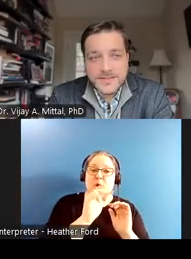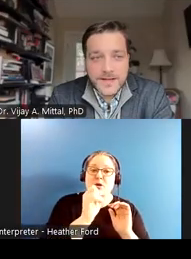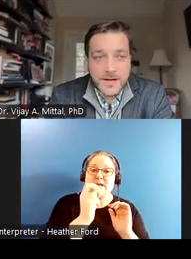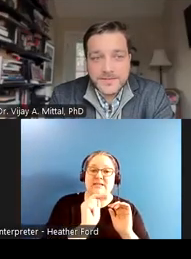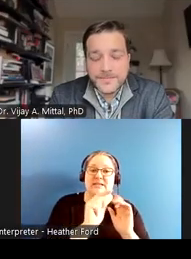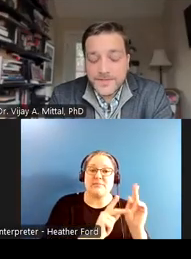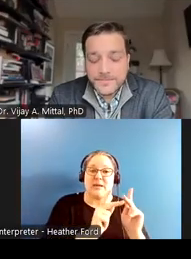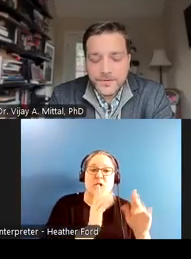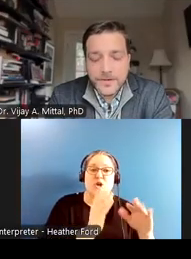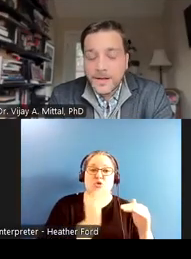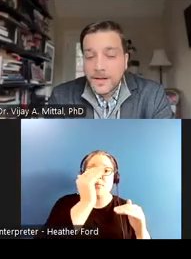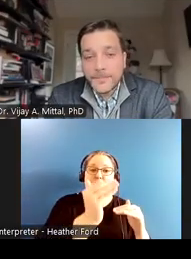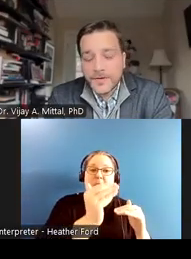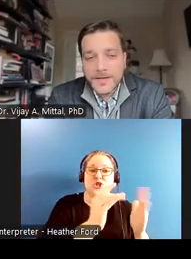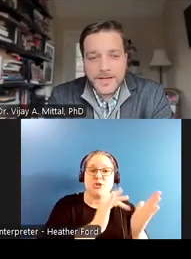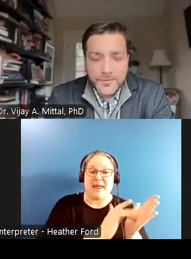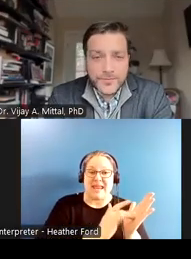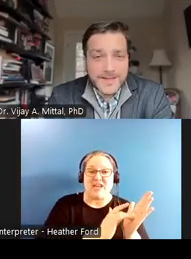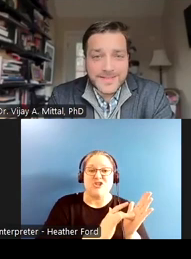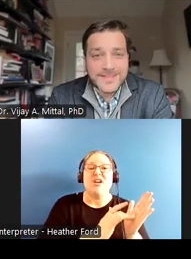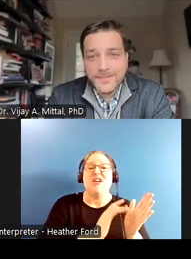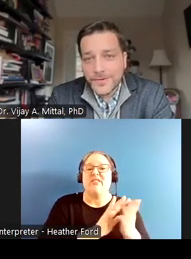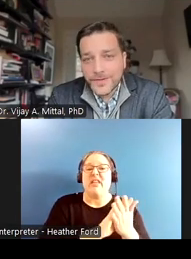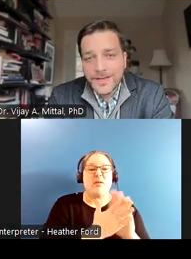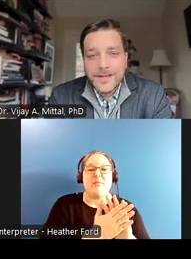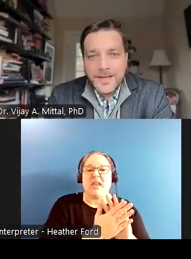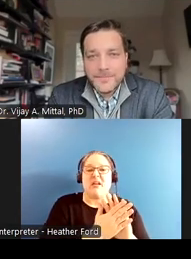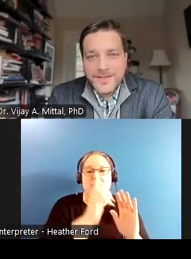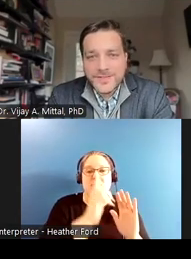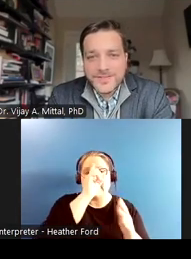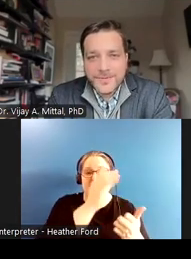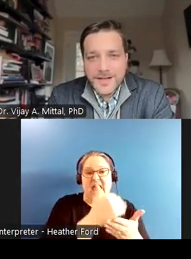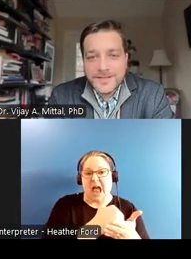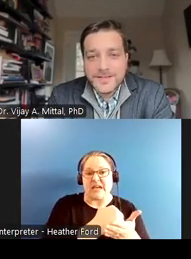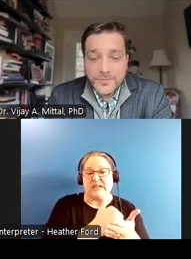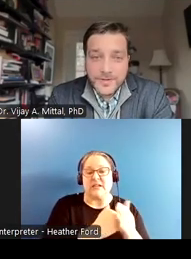psychotic symptoms or hyperkinetic movements. And similarly in patients with Huntington's or